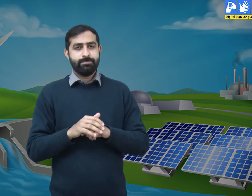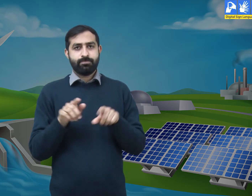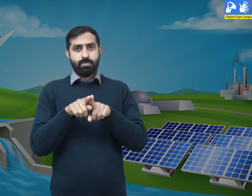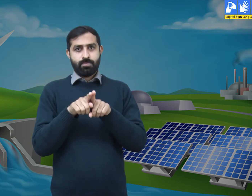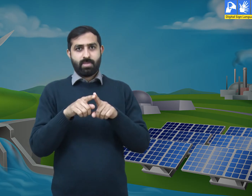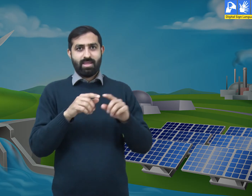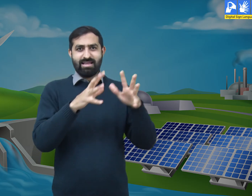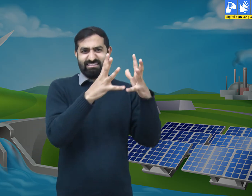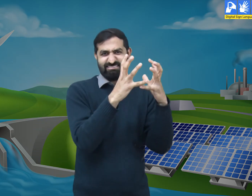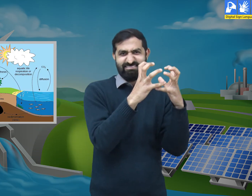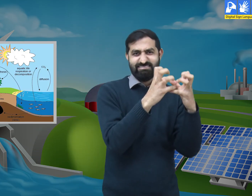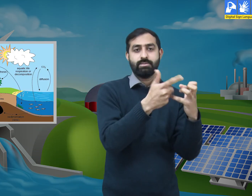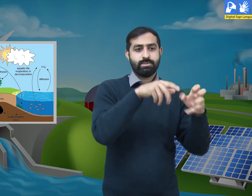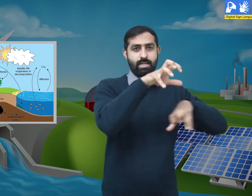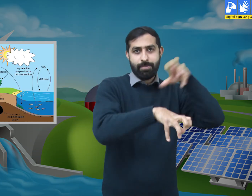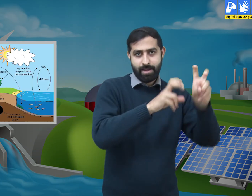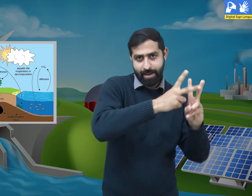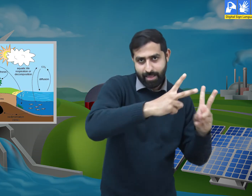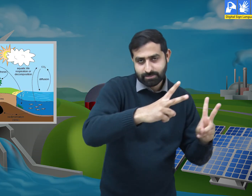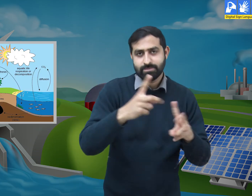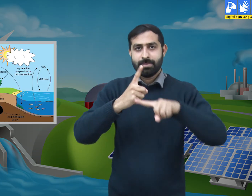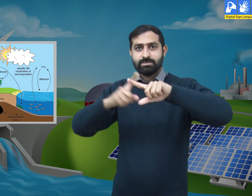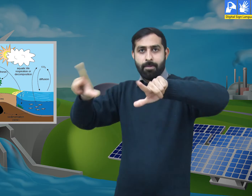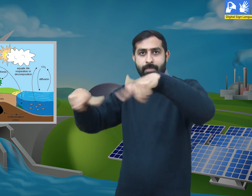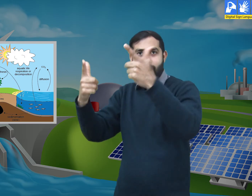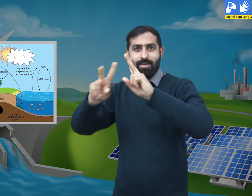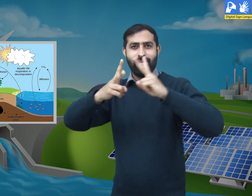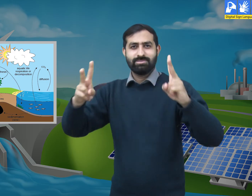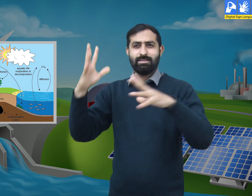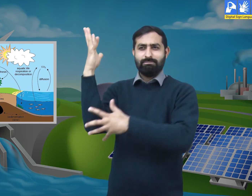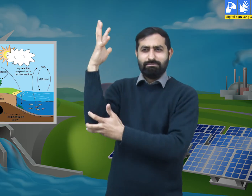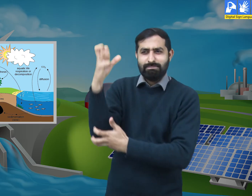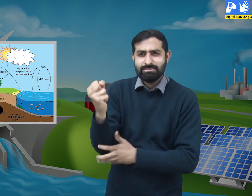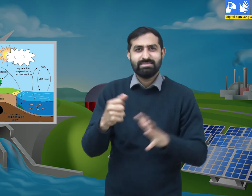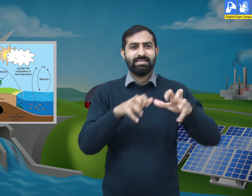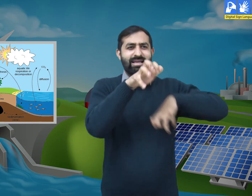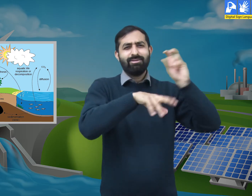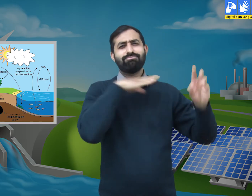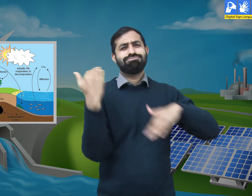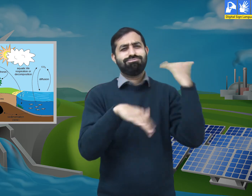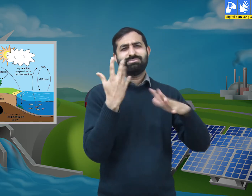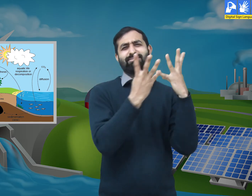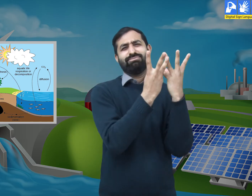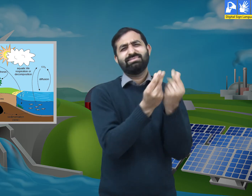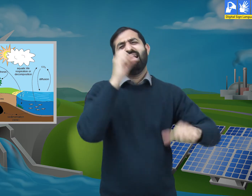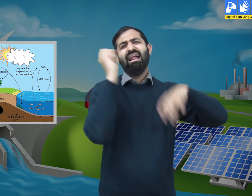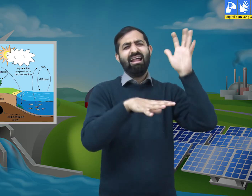Fossil fuel is buried combustible geologic deposits of organic materials formed from decade plants